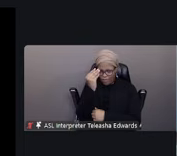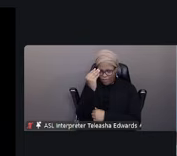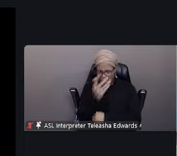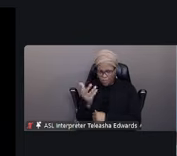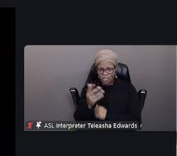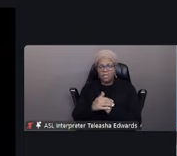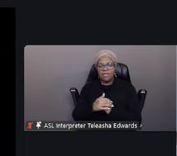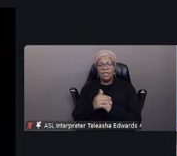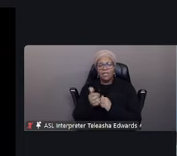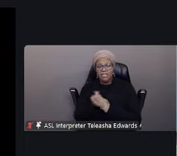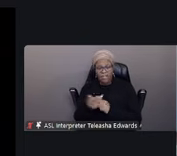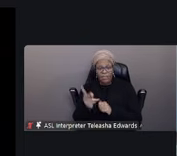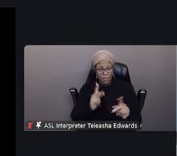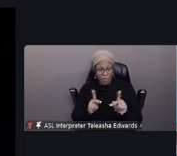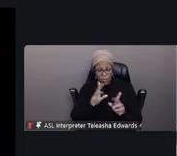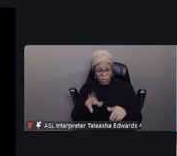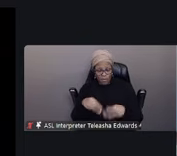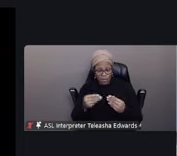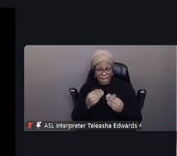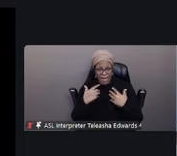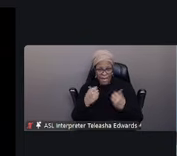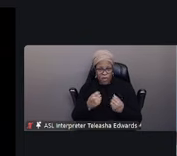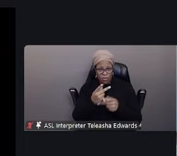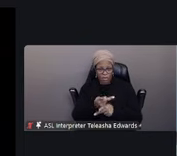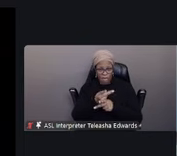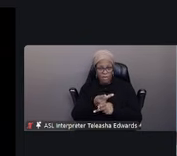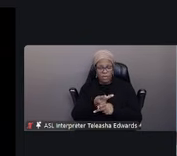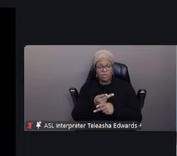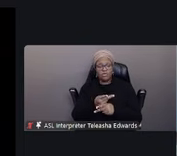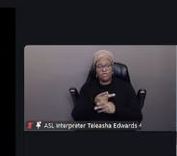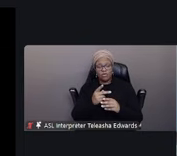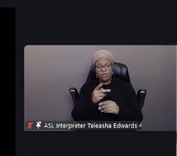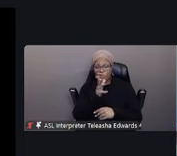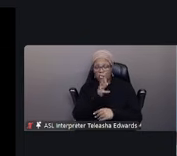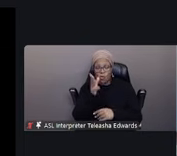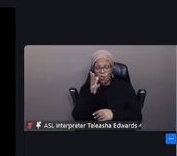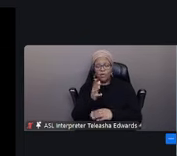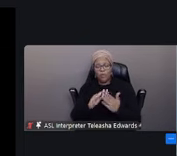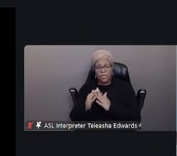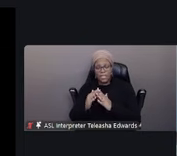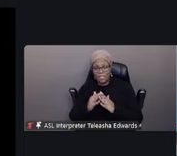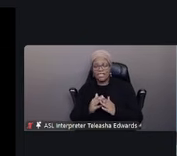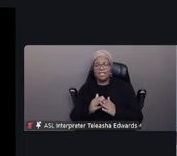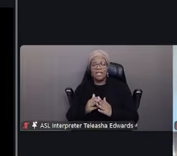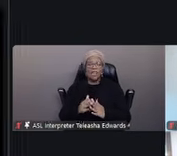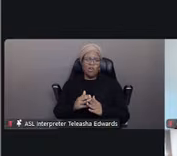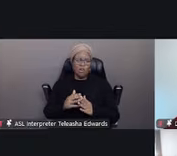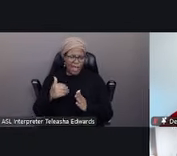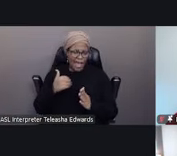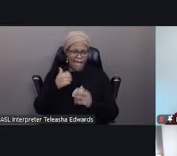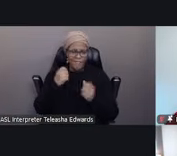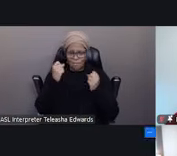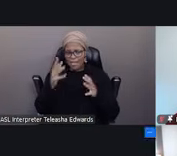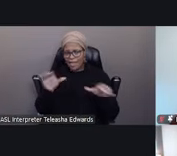healthc care services to rural communities. We have robust activities already going on with our